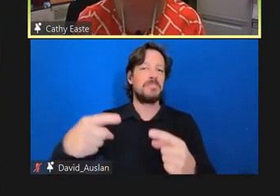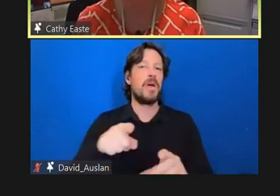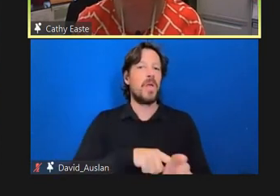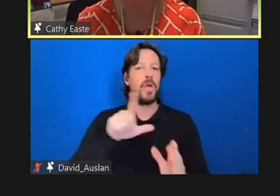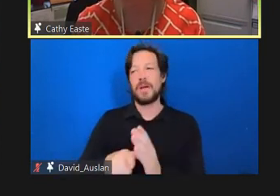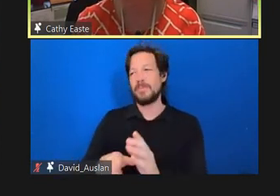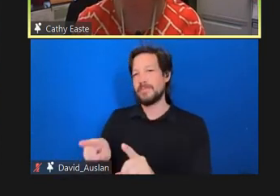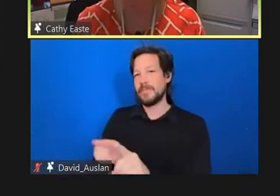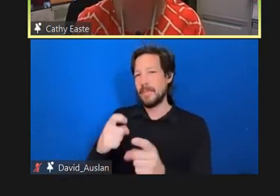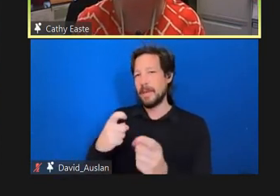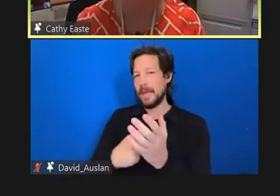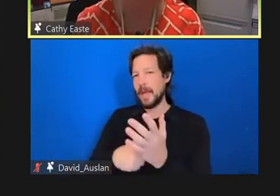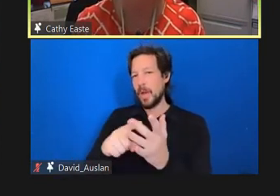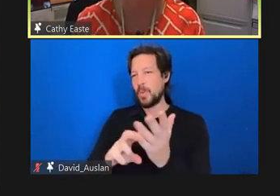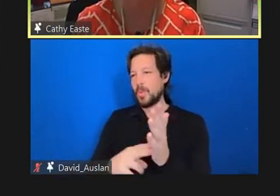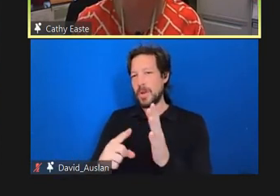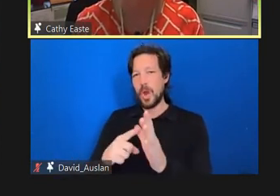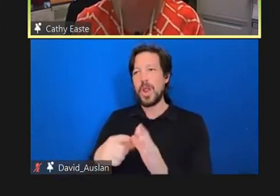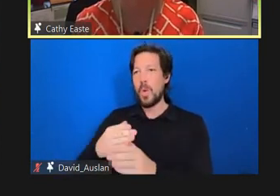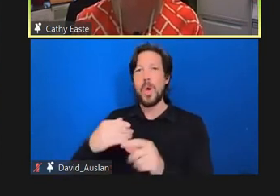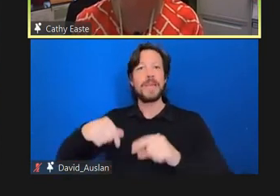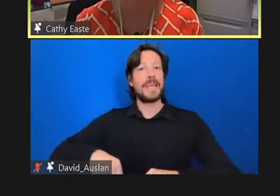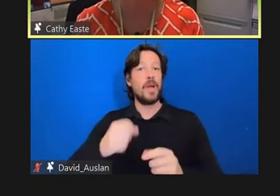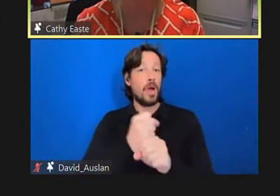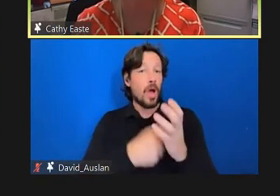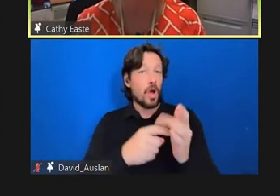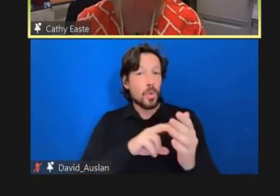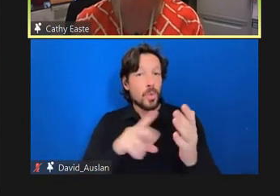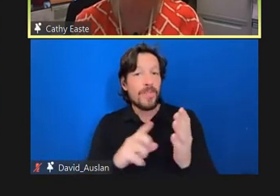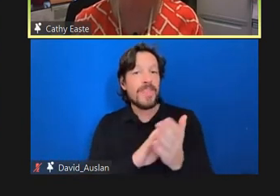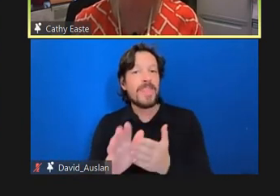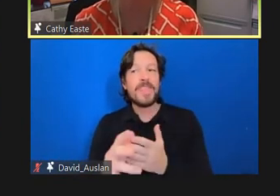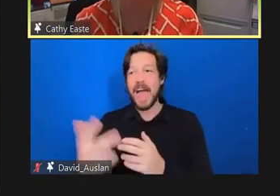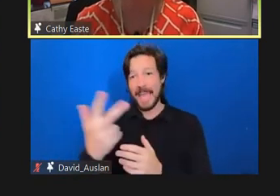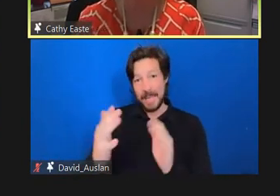here with Griffith for 18 months. She's worked in the disability deaf space and the art space